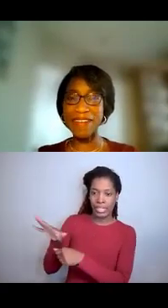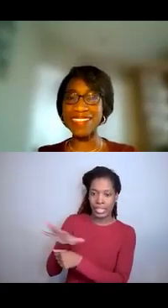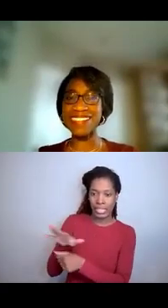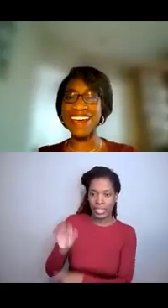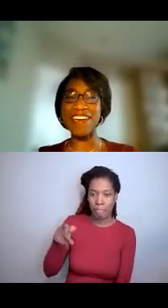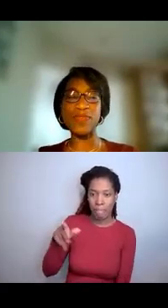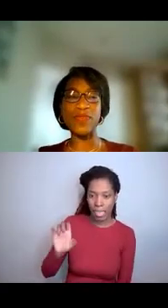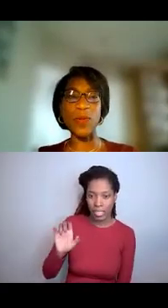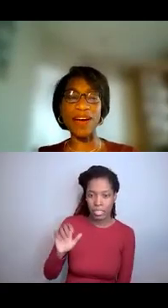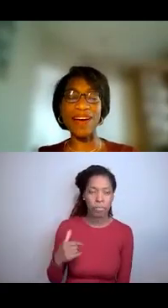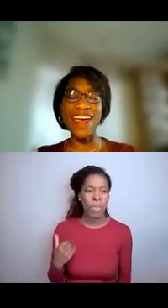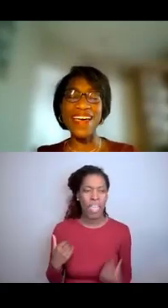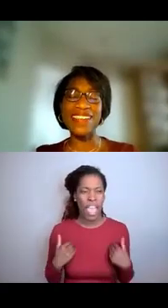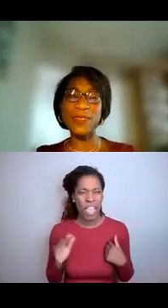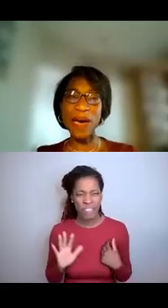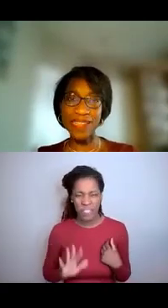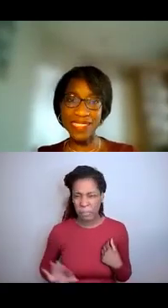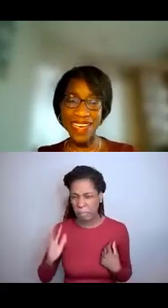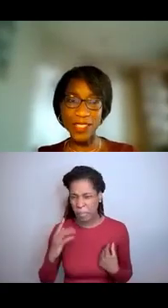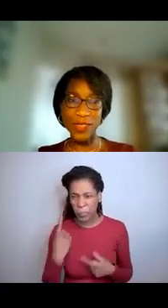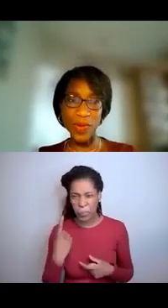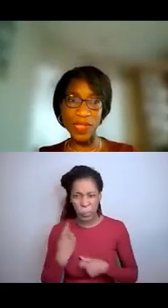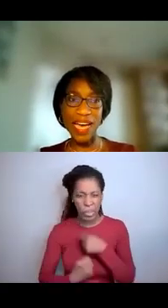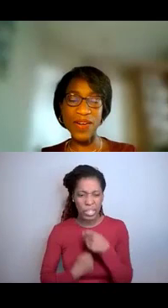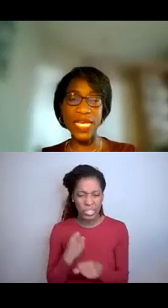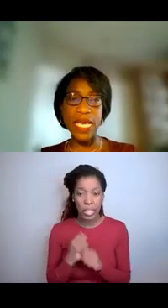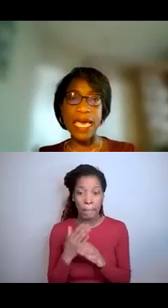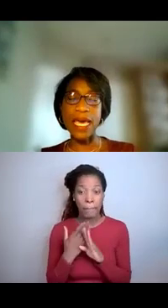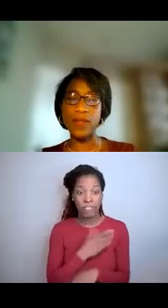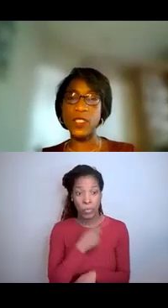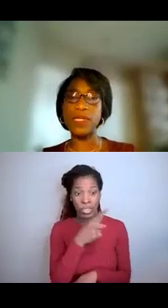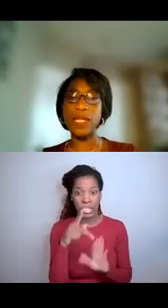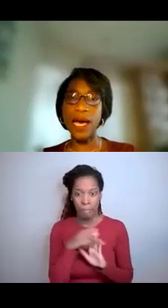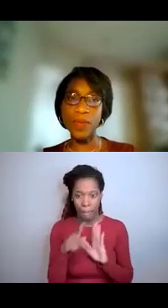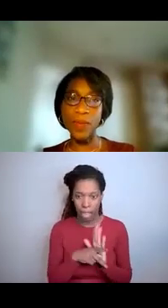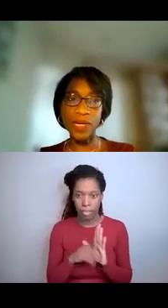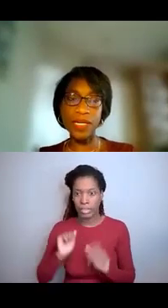I would say before this policy has to roll out. And there's been a lot of work,